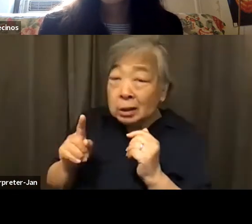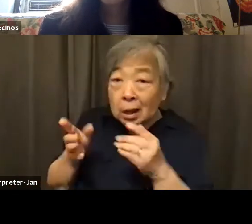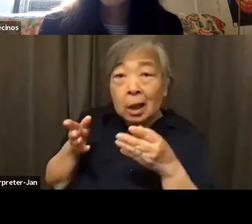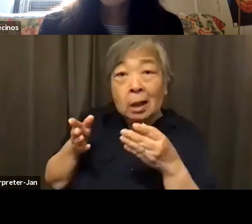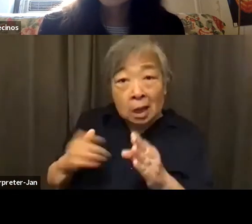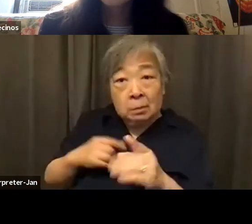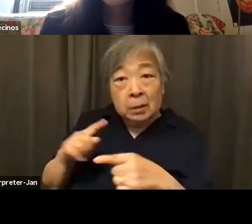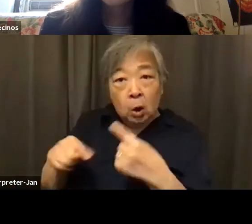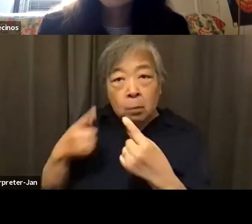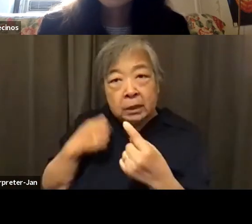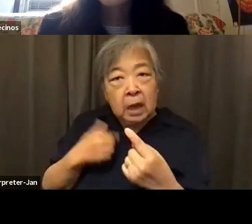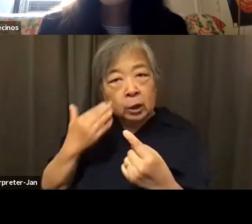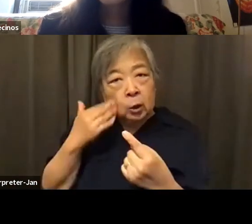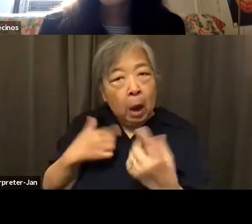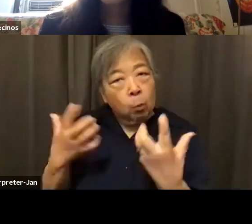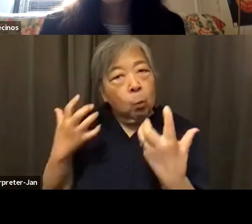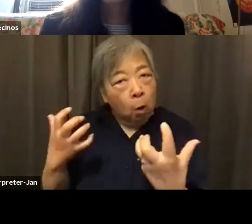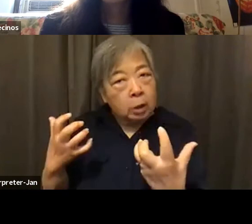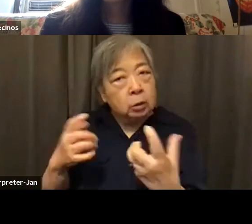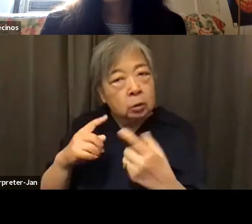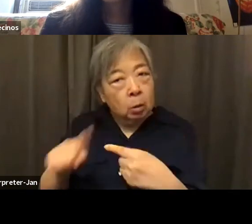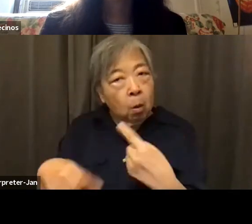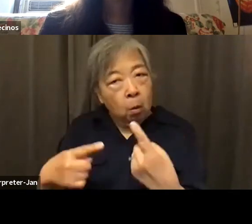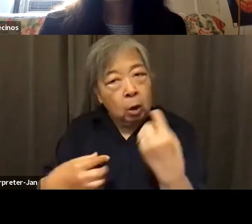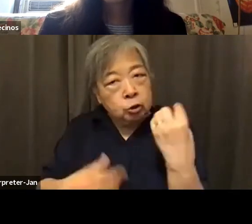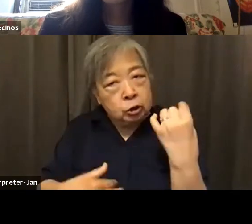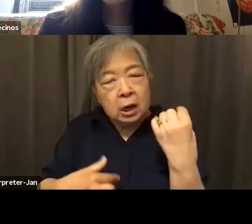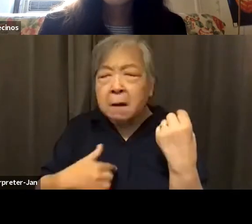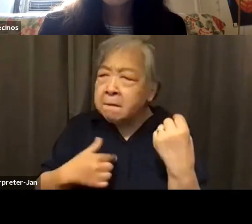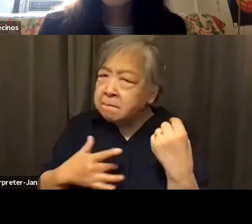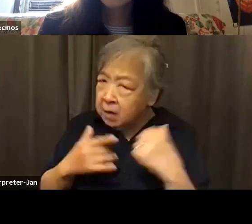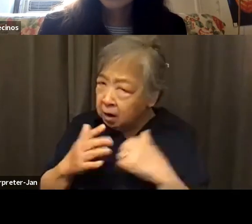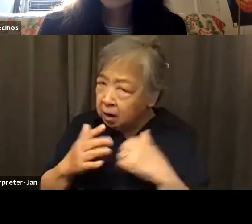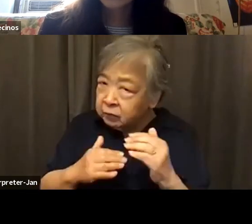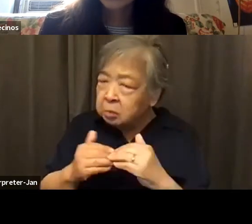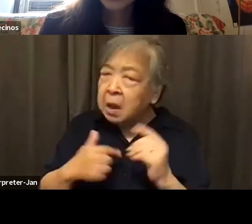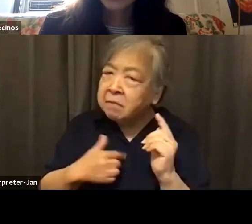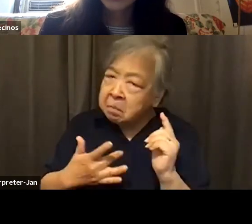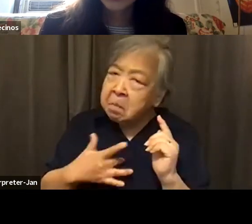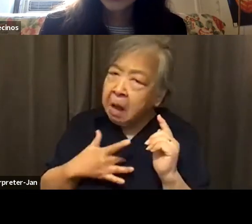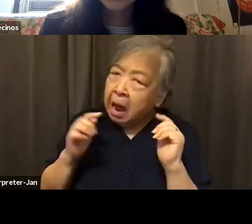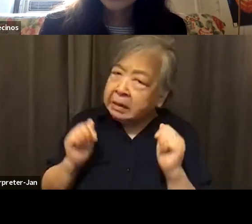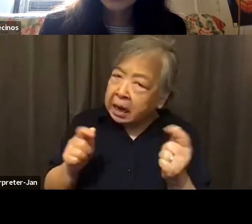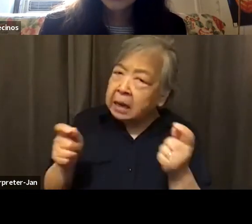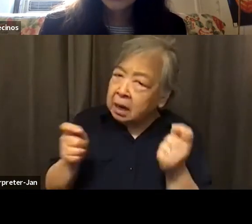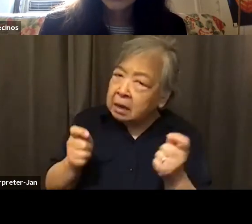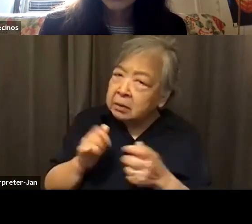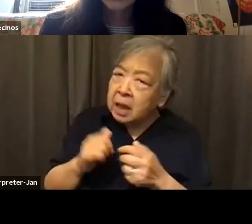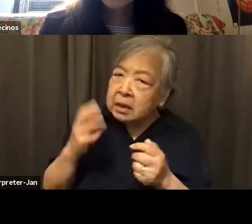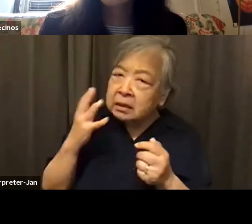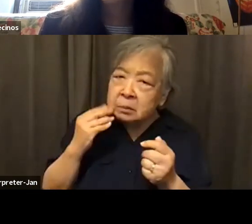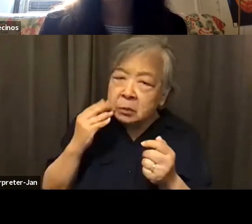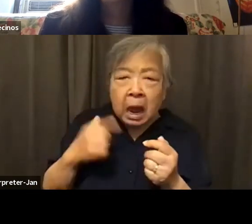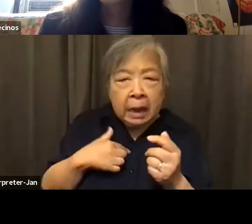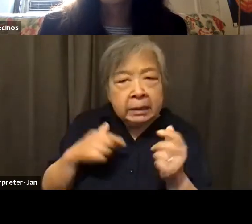I wanted and I felt pretty comfortable in my ability to handle the experience and keep myself safe.